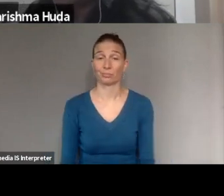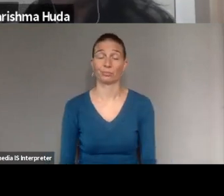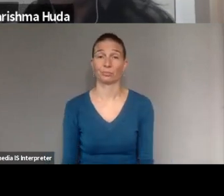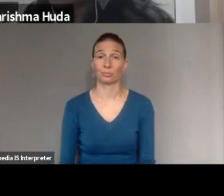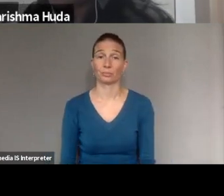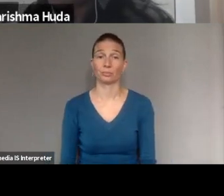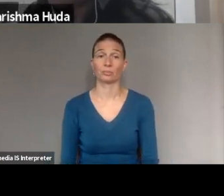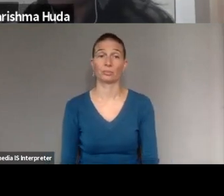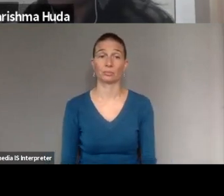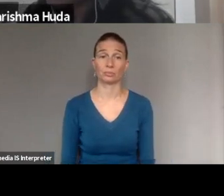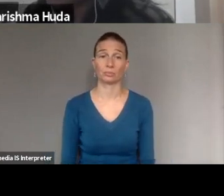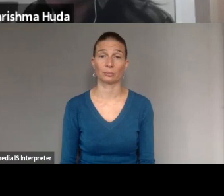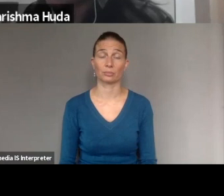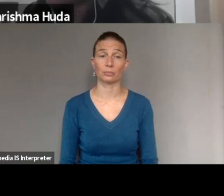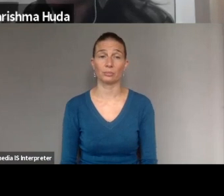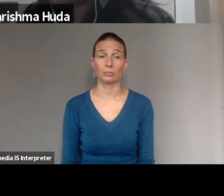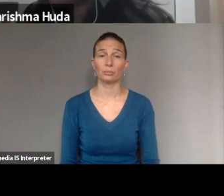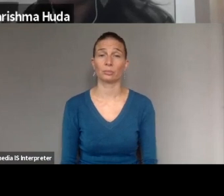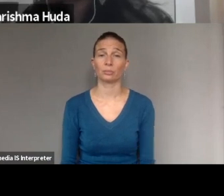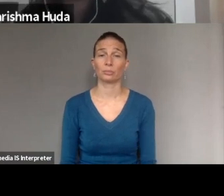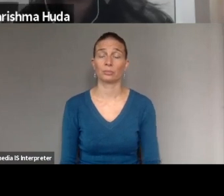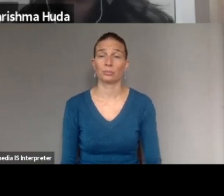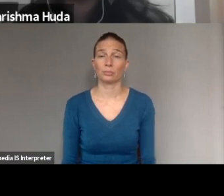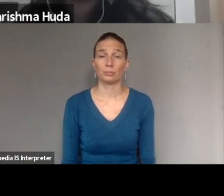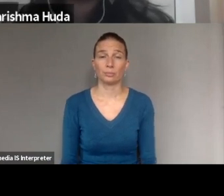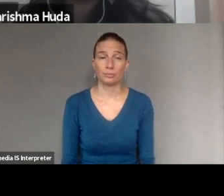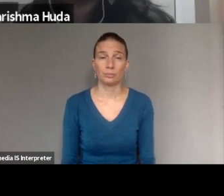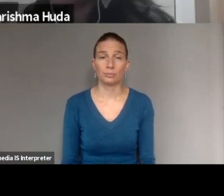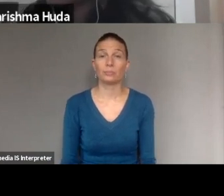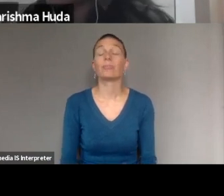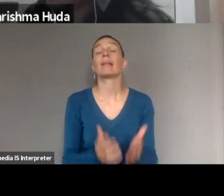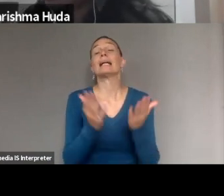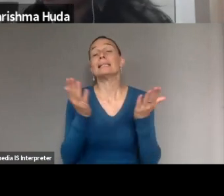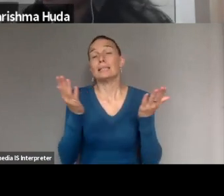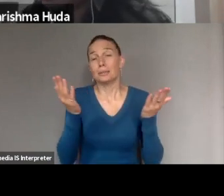Now, while that’s to somewhat be expected, I think what’s more striking